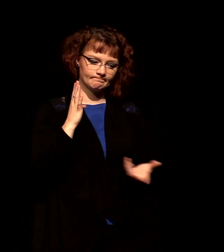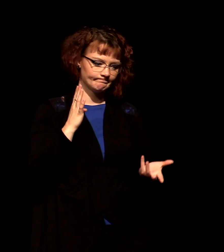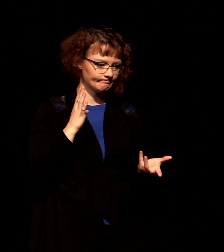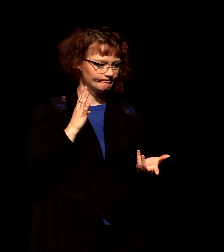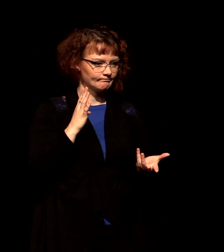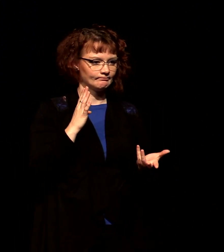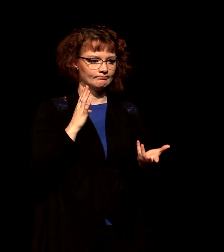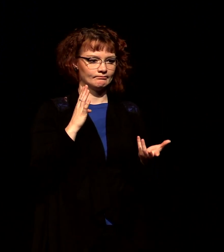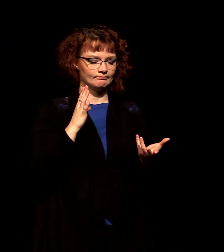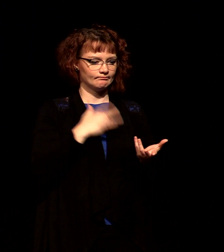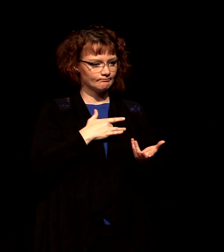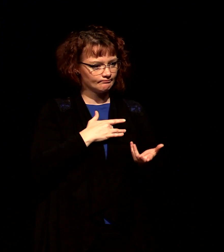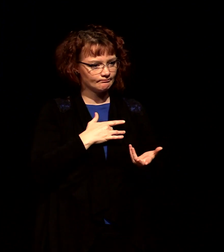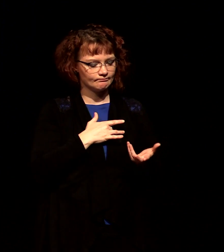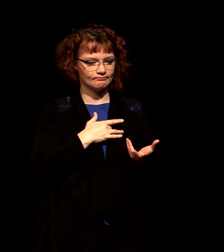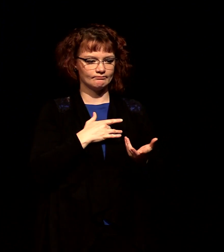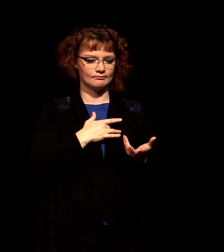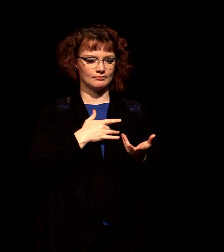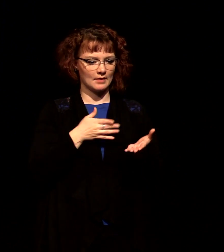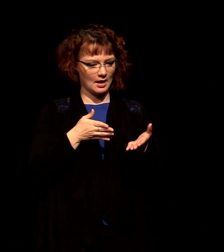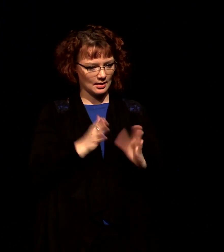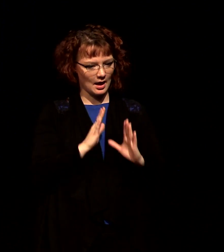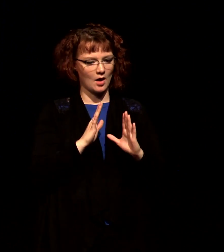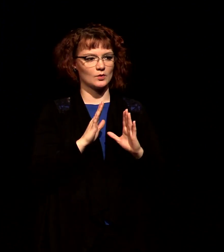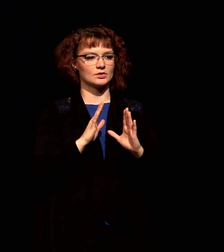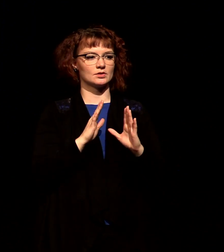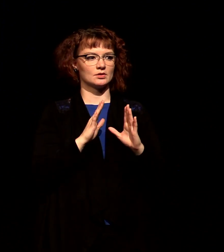Nebuchadnezzar to judge the southern kingdom of Judah and